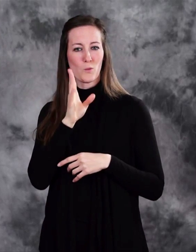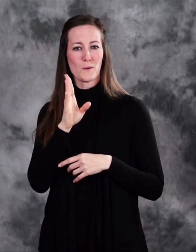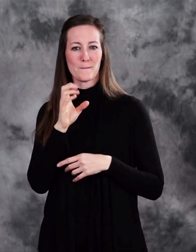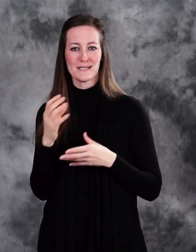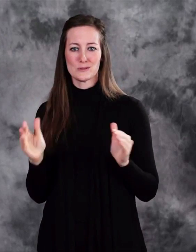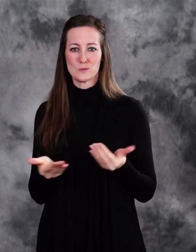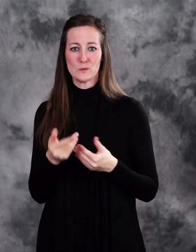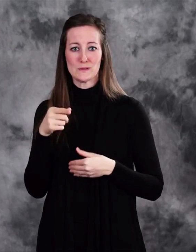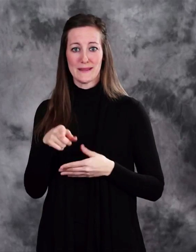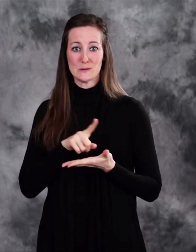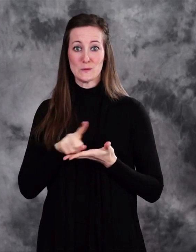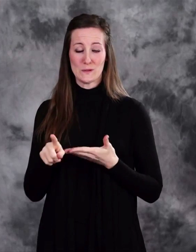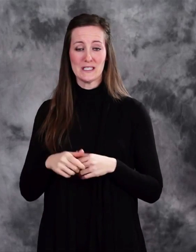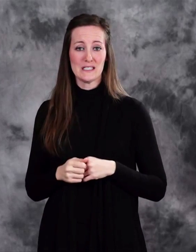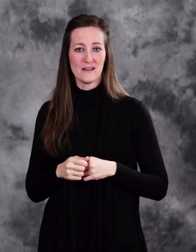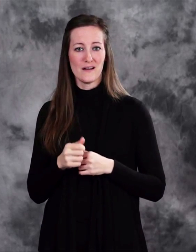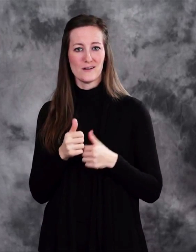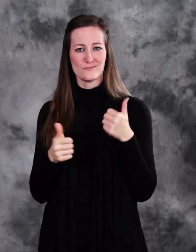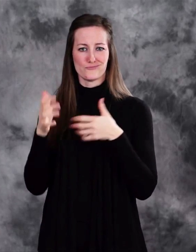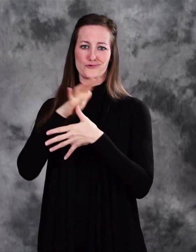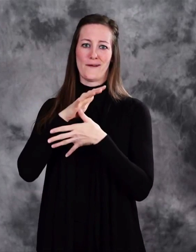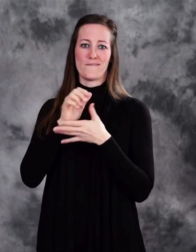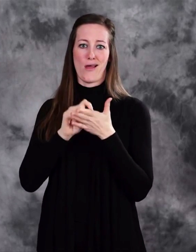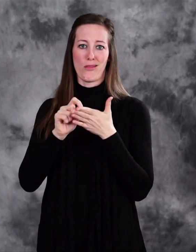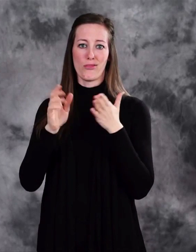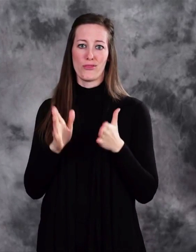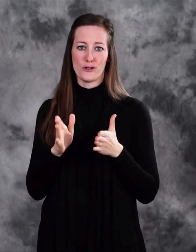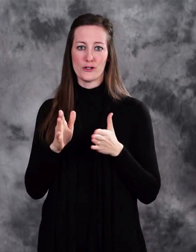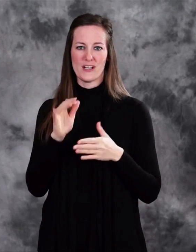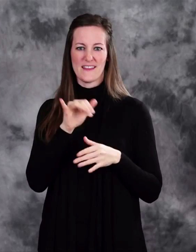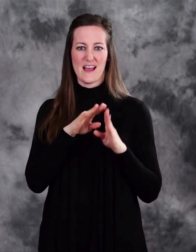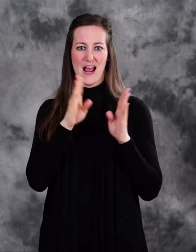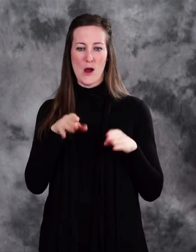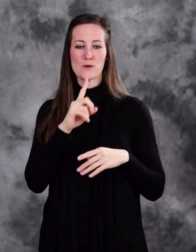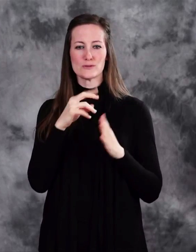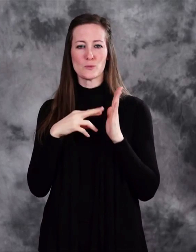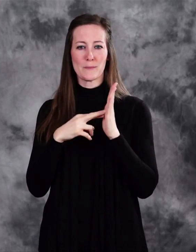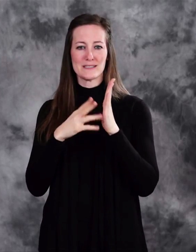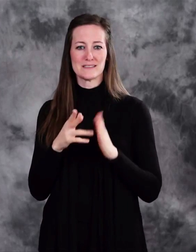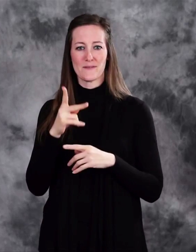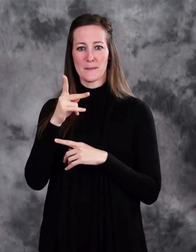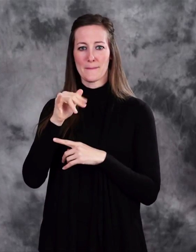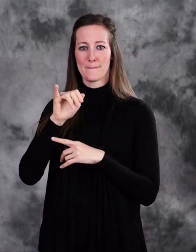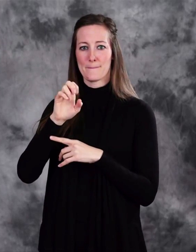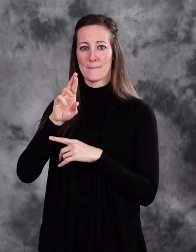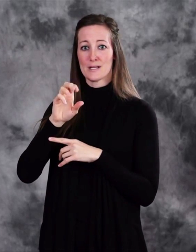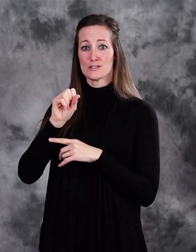will be introduced this week. Chief Author in the House is Representative Pierson